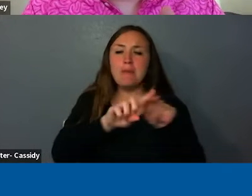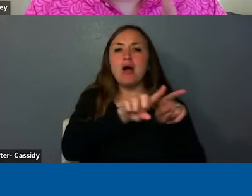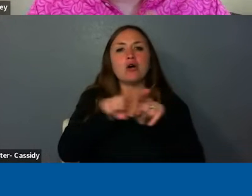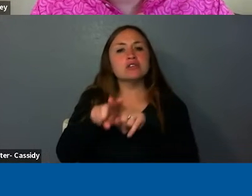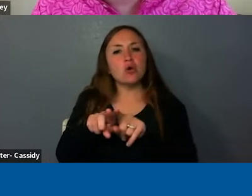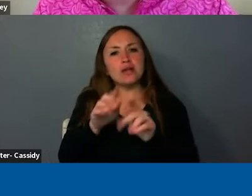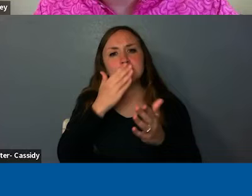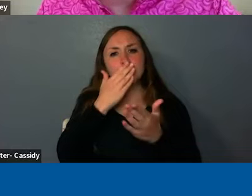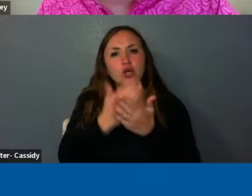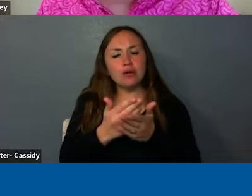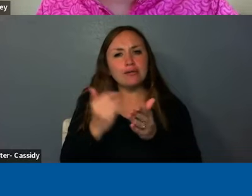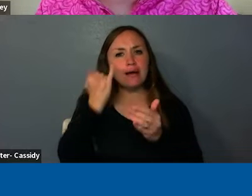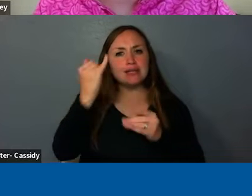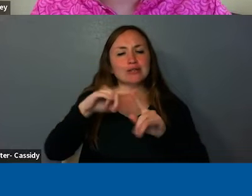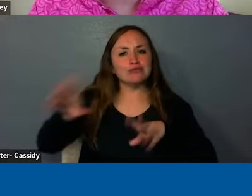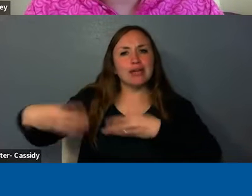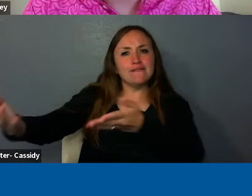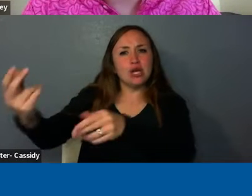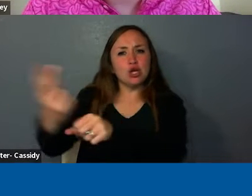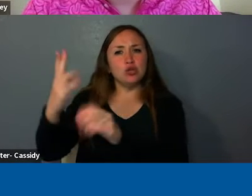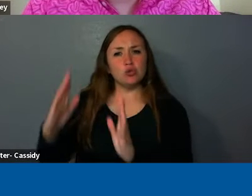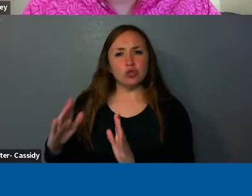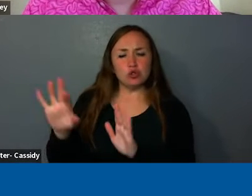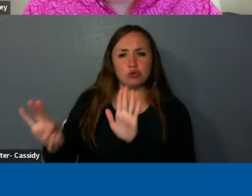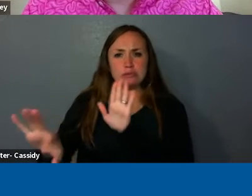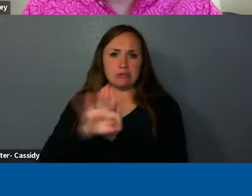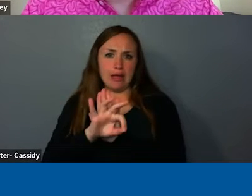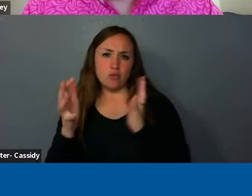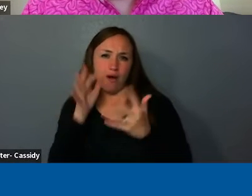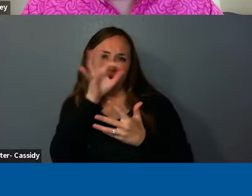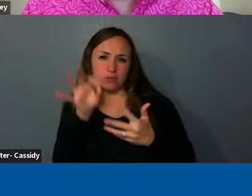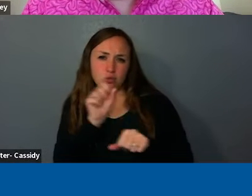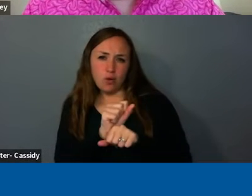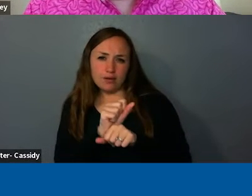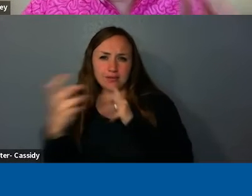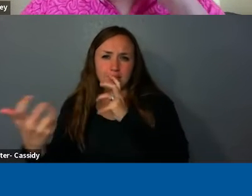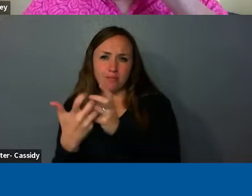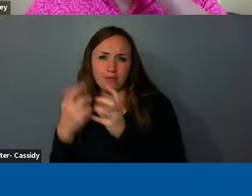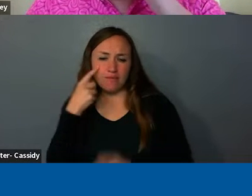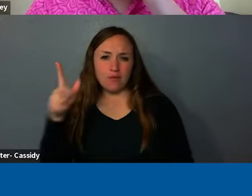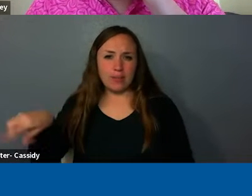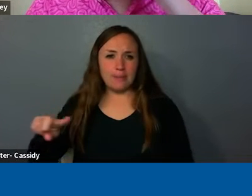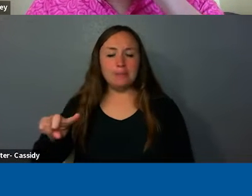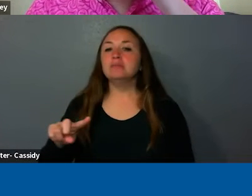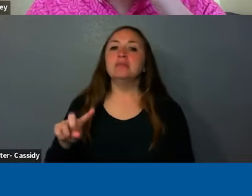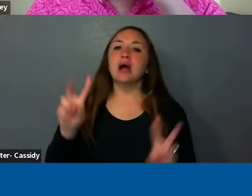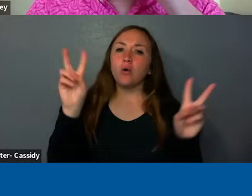to self-select a solution that works best for them. And I'd like to share this quote by Aaron